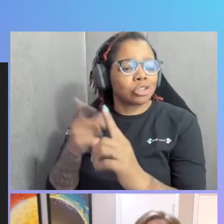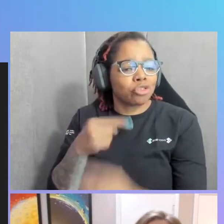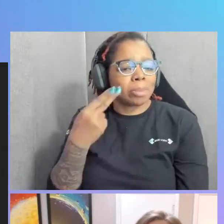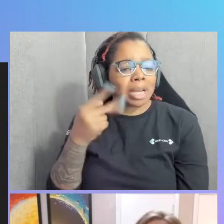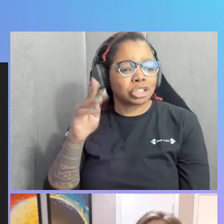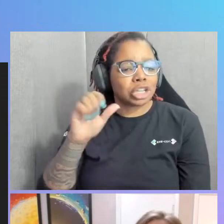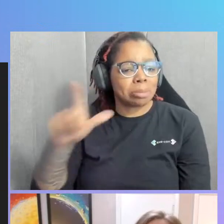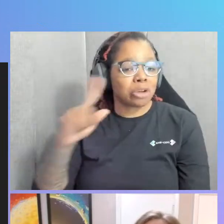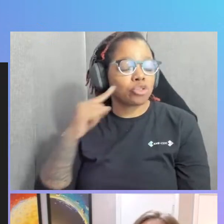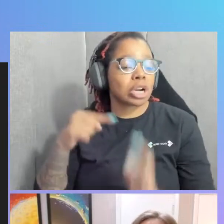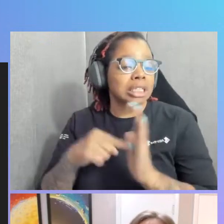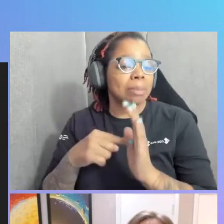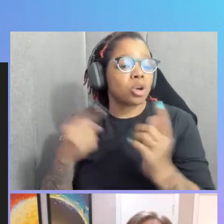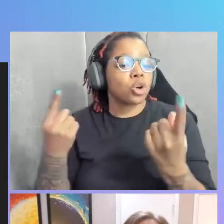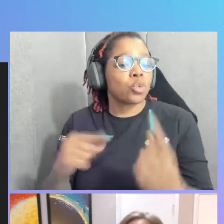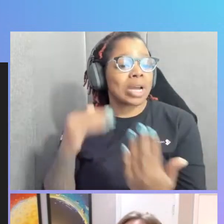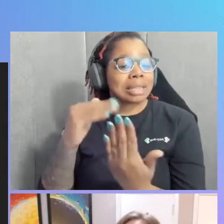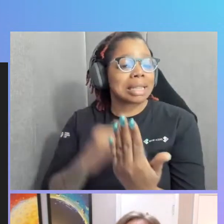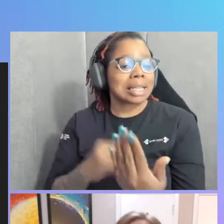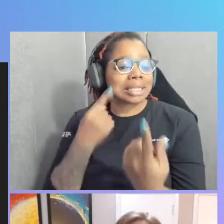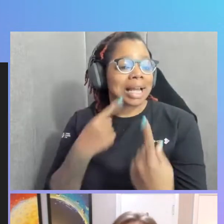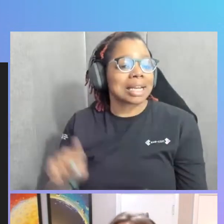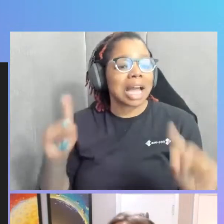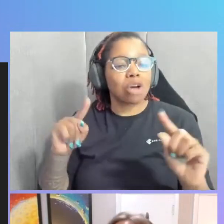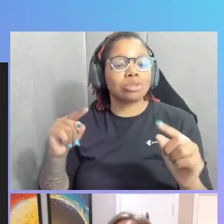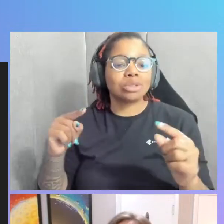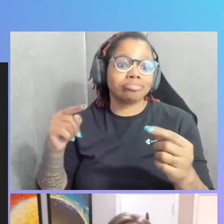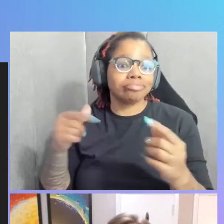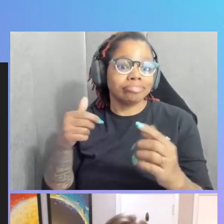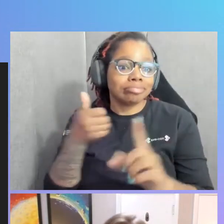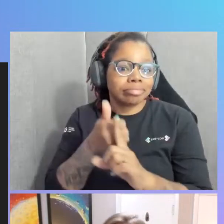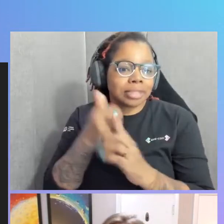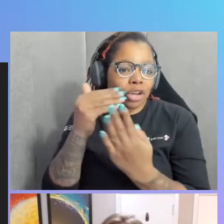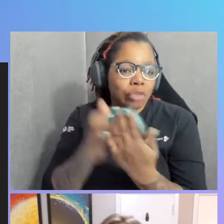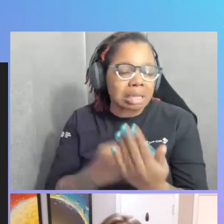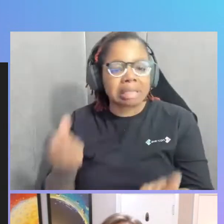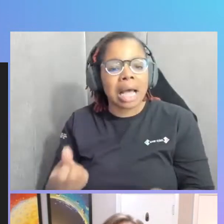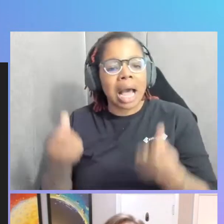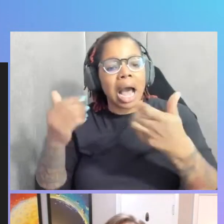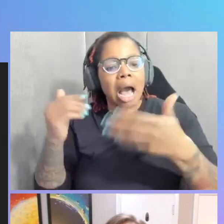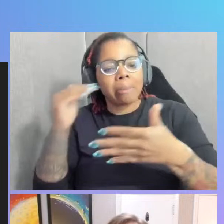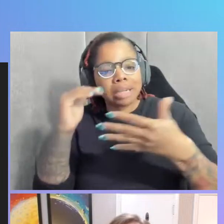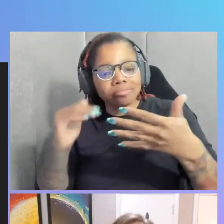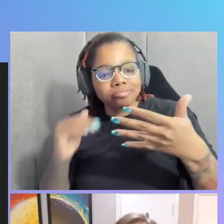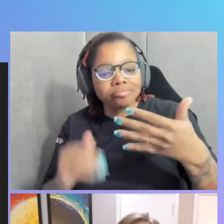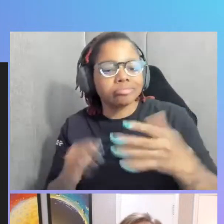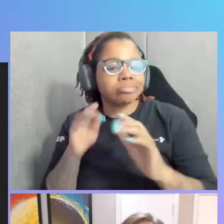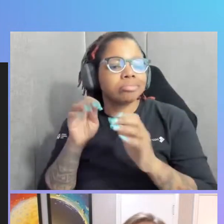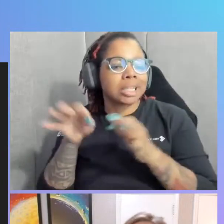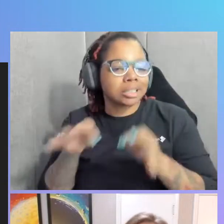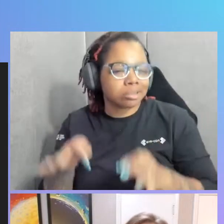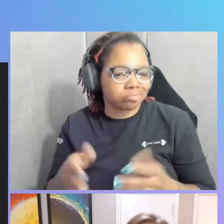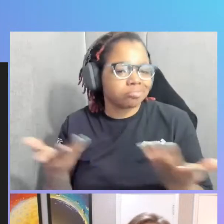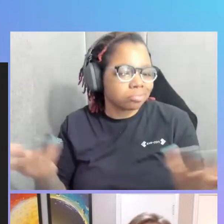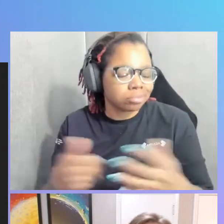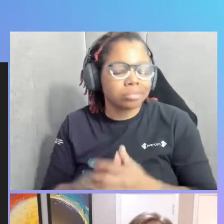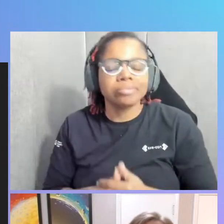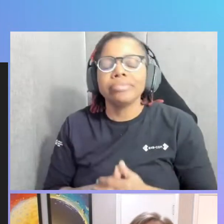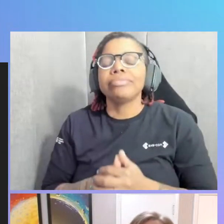announced information about it being a list, how many items it